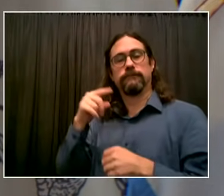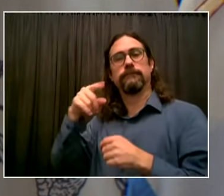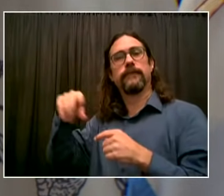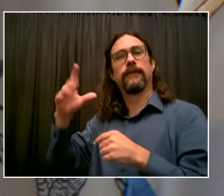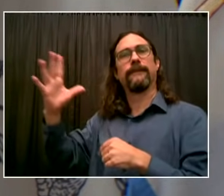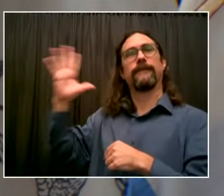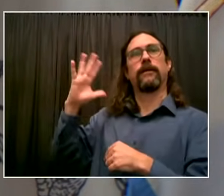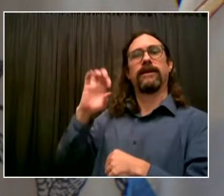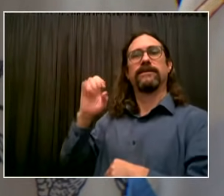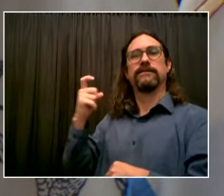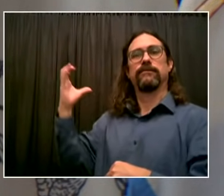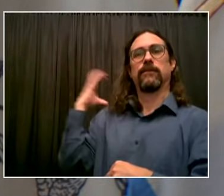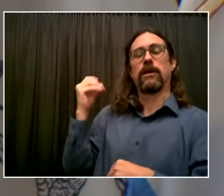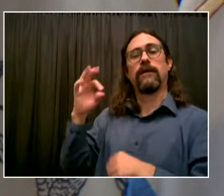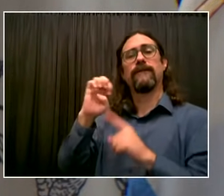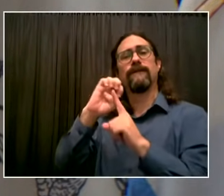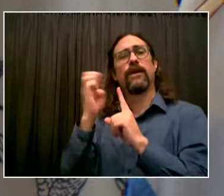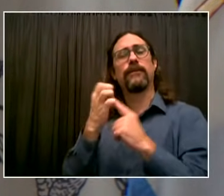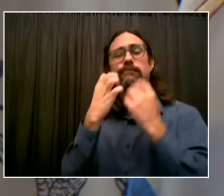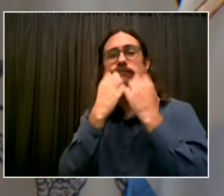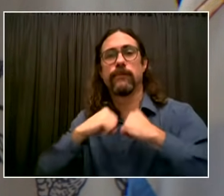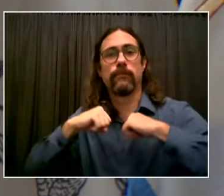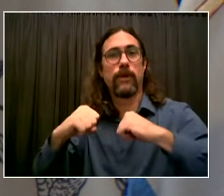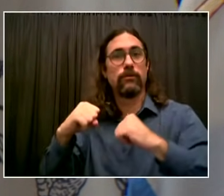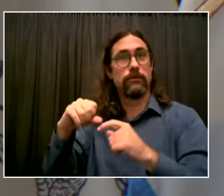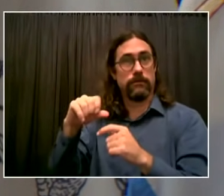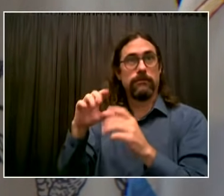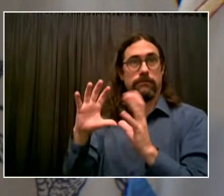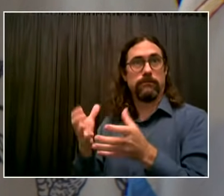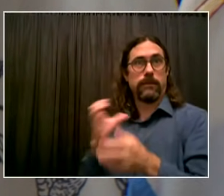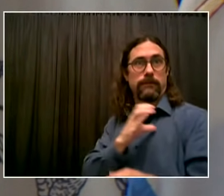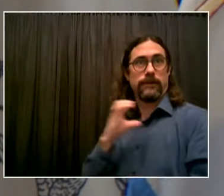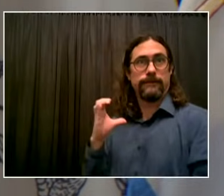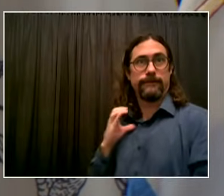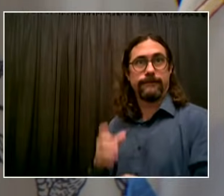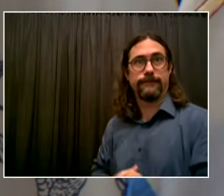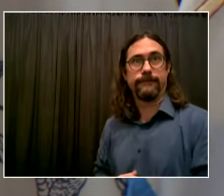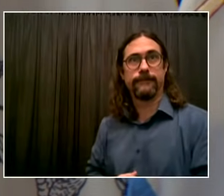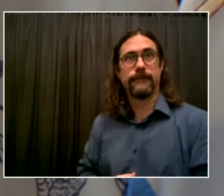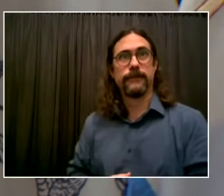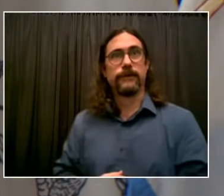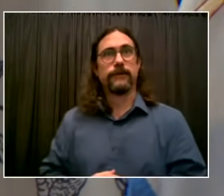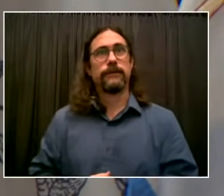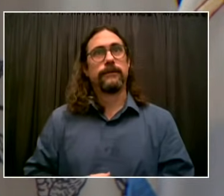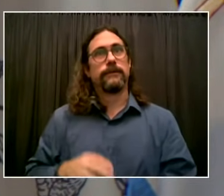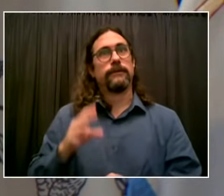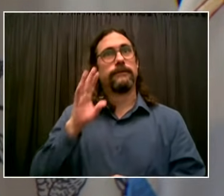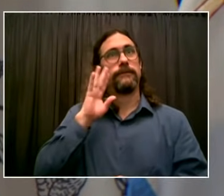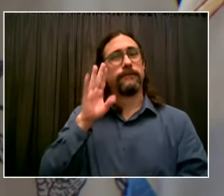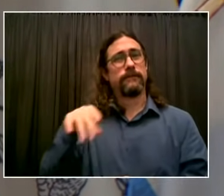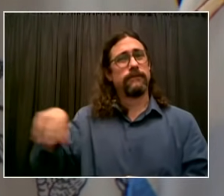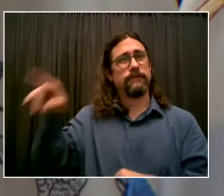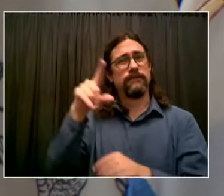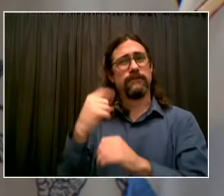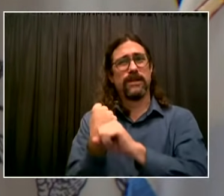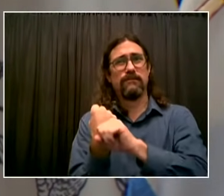AT THE CITY COUNCIL. THANK YOU BECAUSE LOCAL LAW 97 WAS A GAME CHANGER. WE KNOW THAT 70% OF ALL CARBON